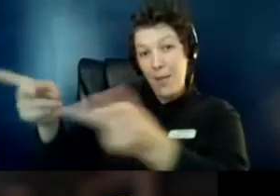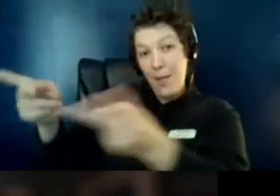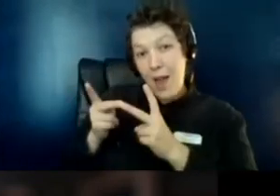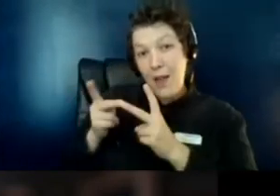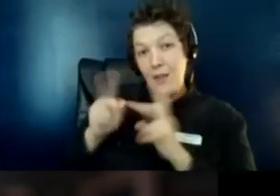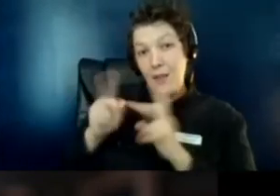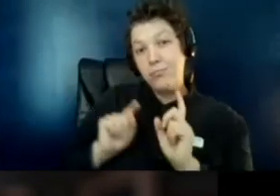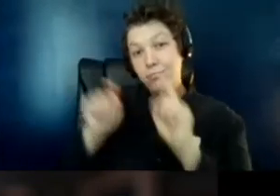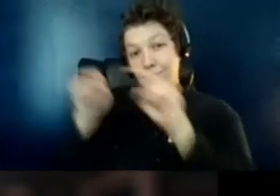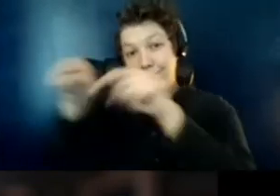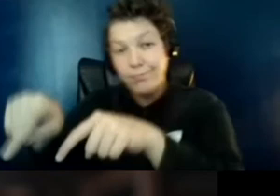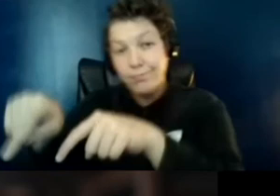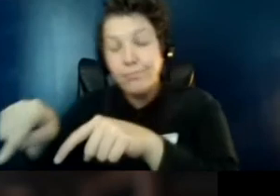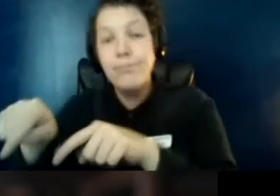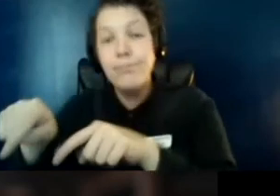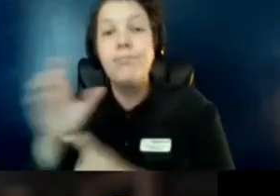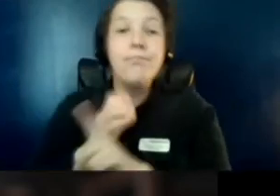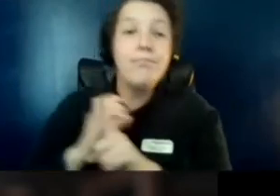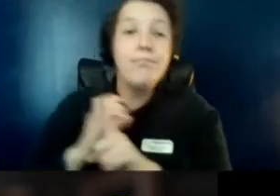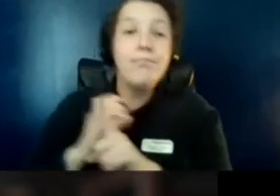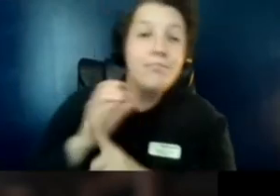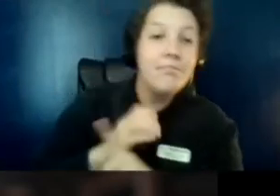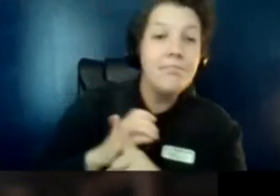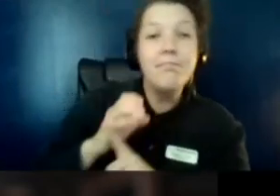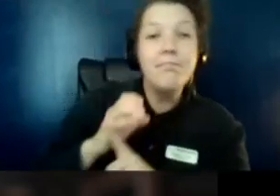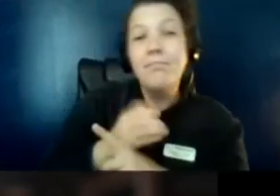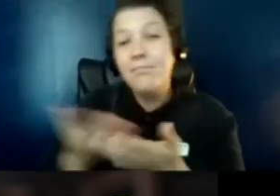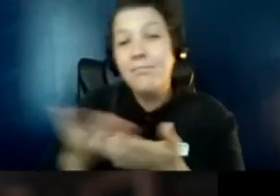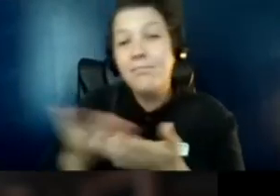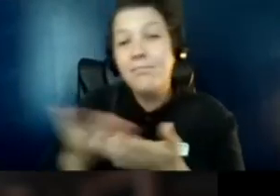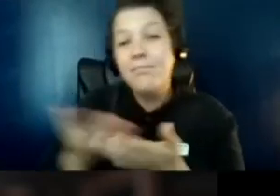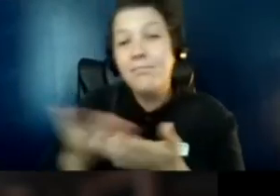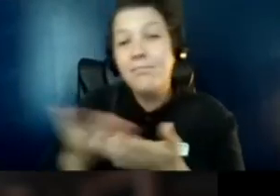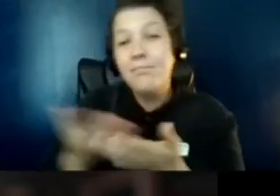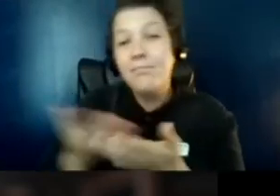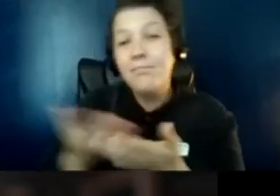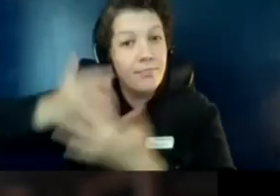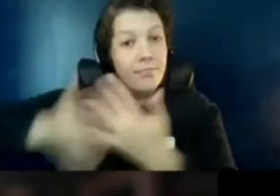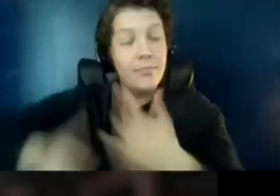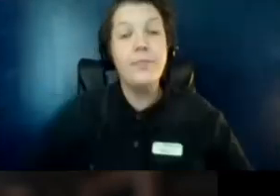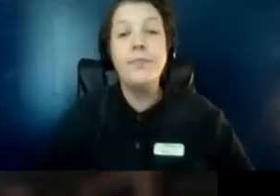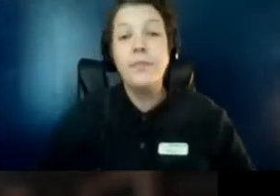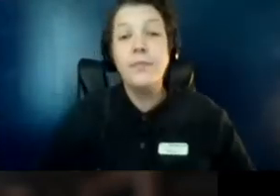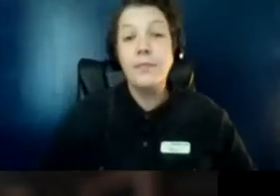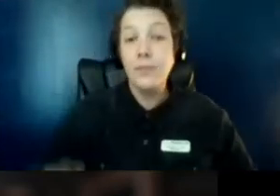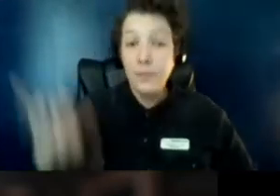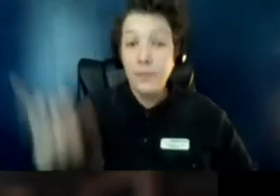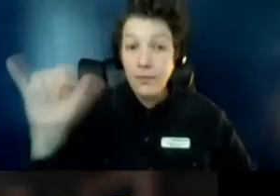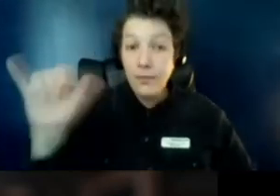by hand. They go out and have tax products and bookkeeping products and they watch people